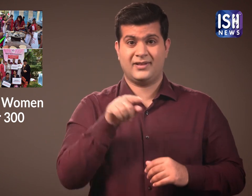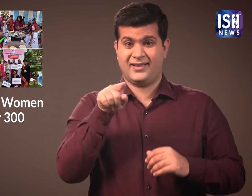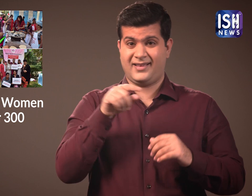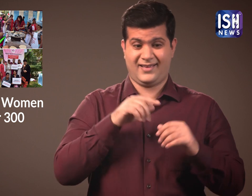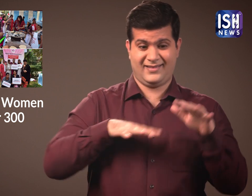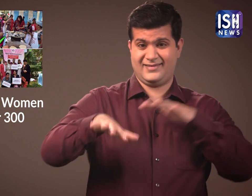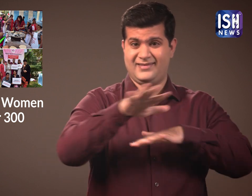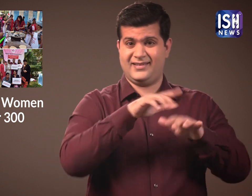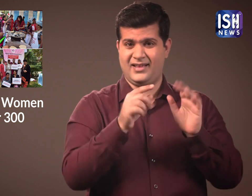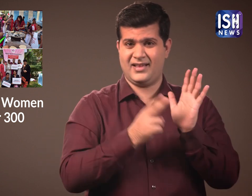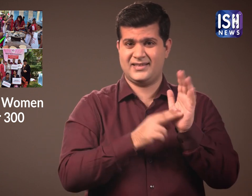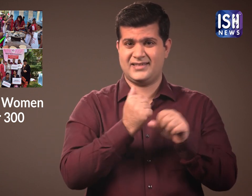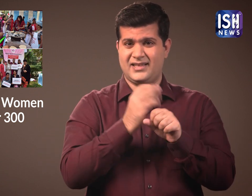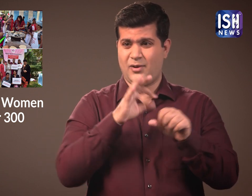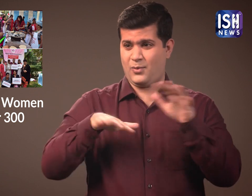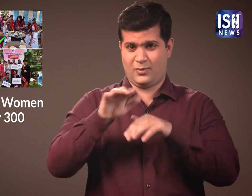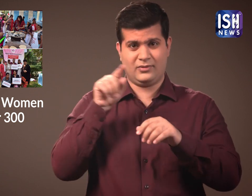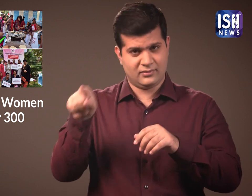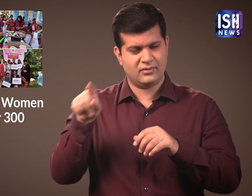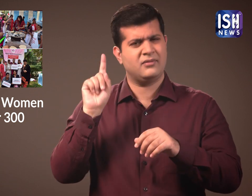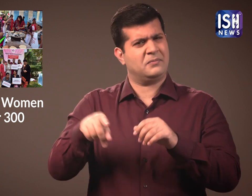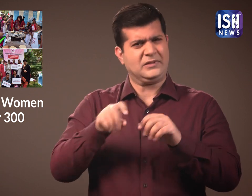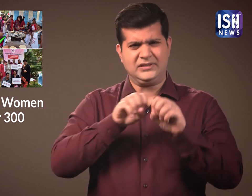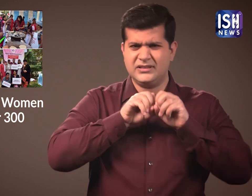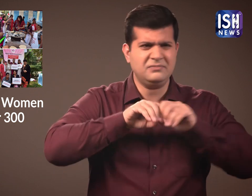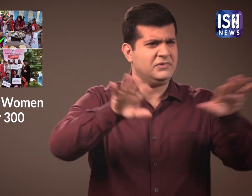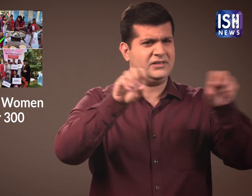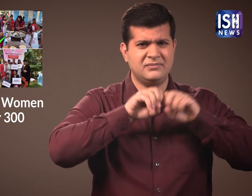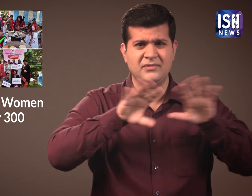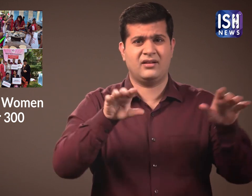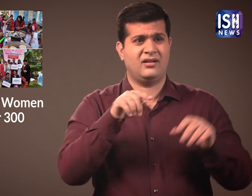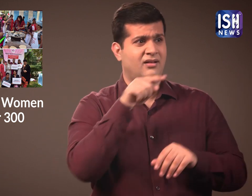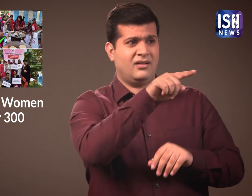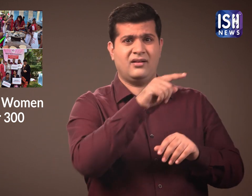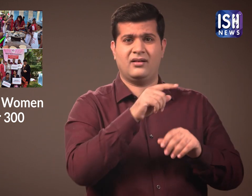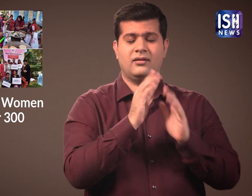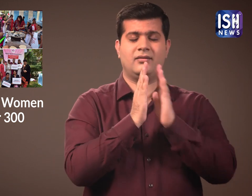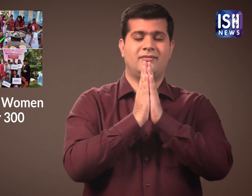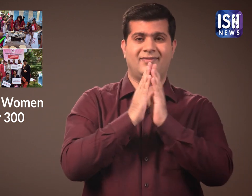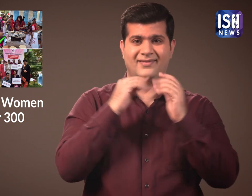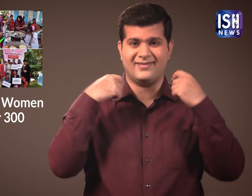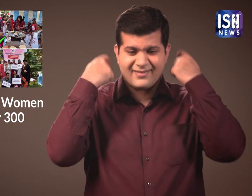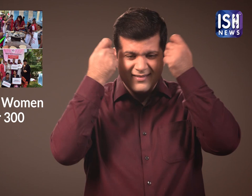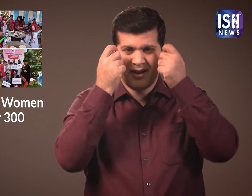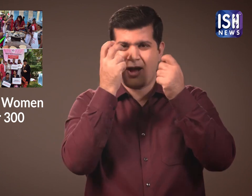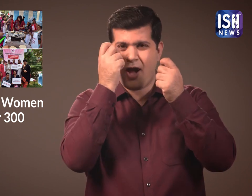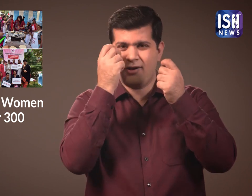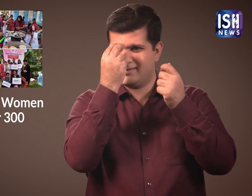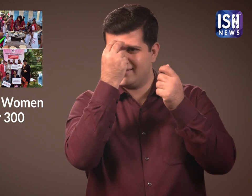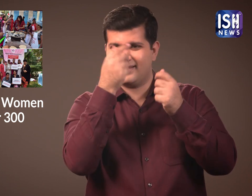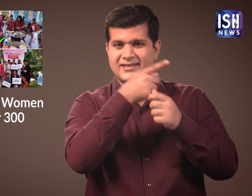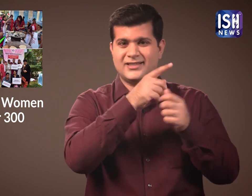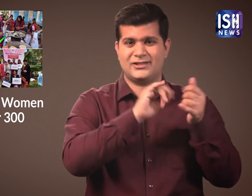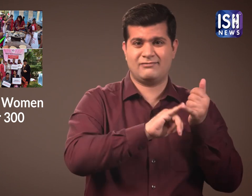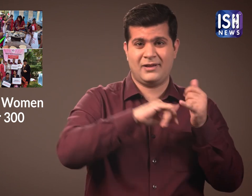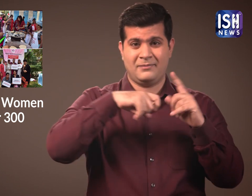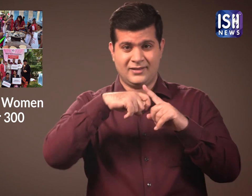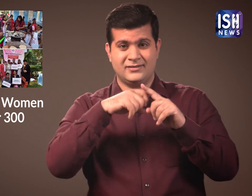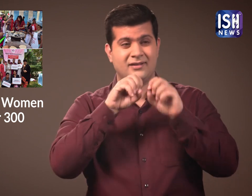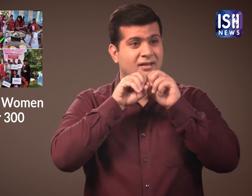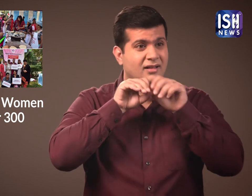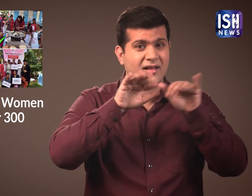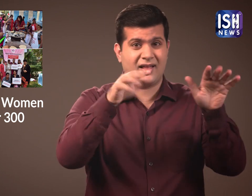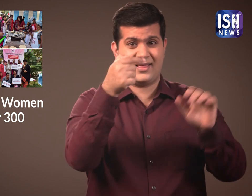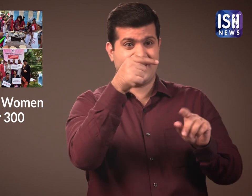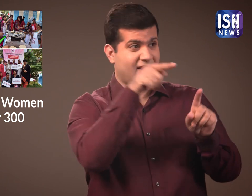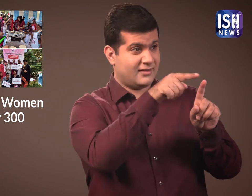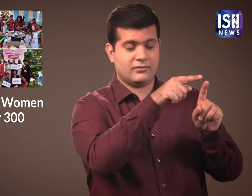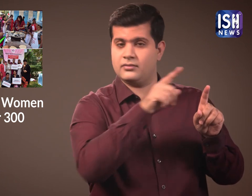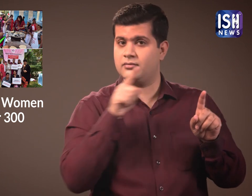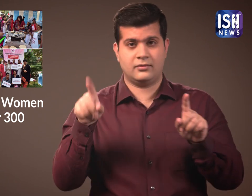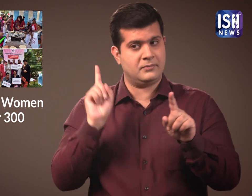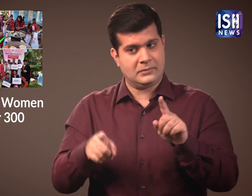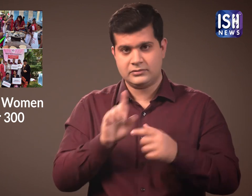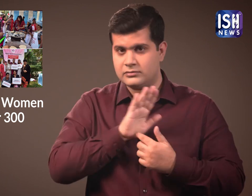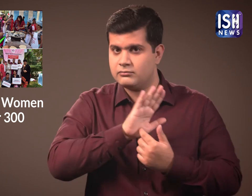The NGO tried to remove the negativity propagated by Swami Krushnaswarup Dasji